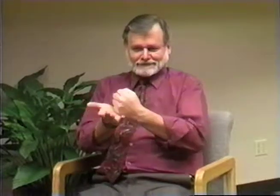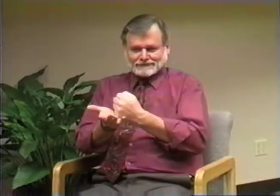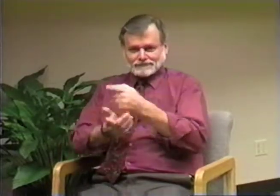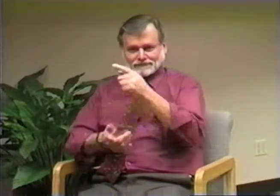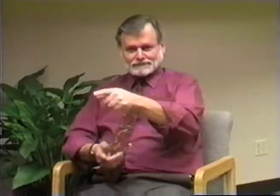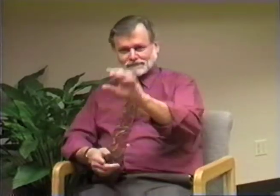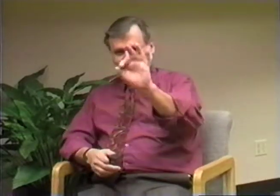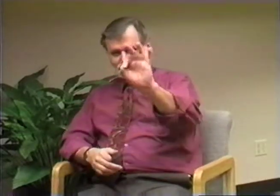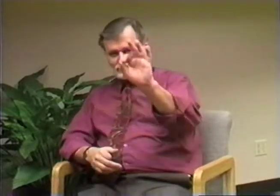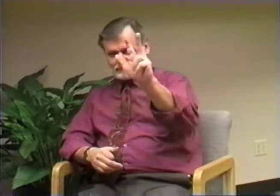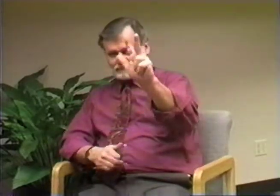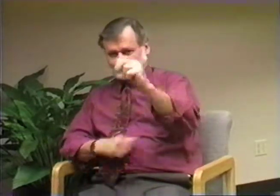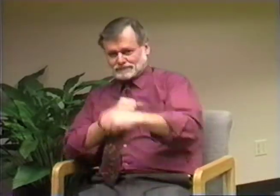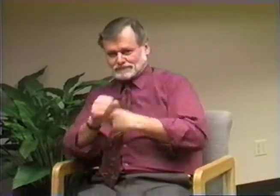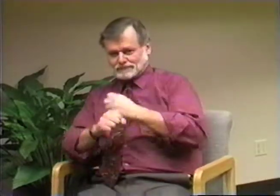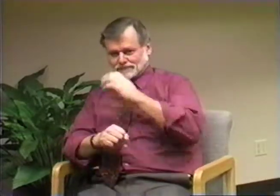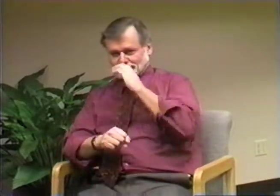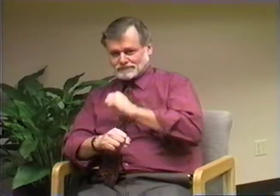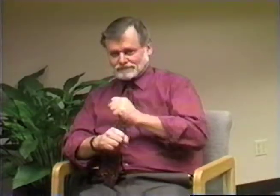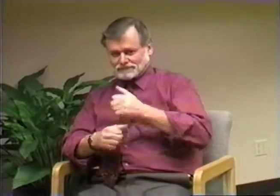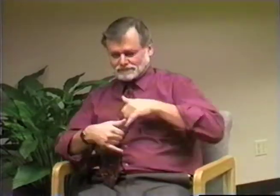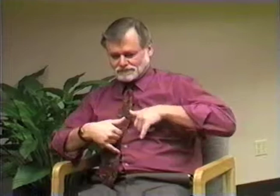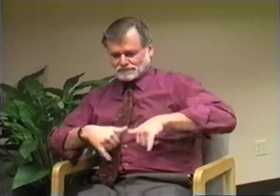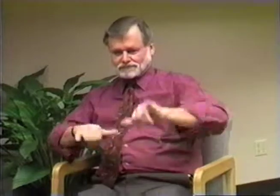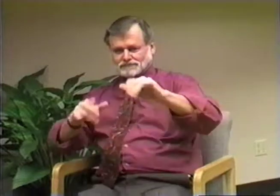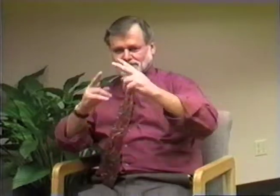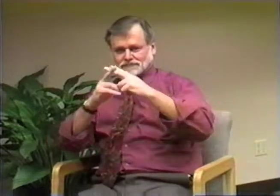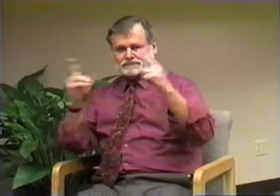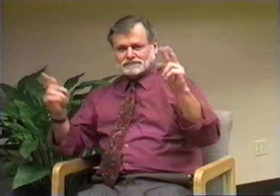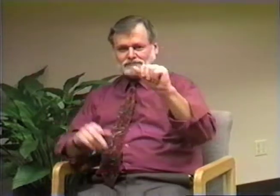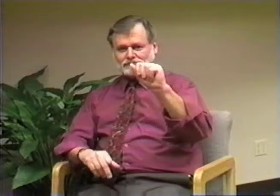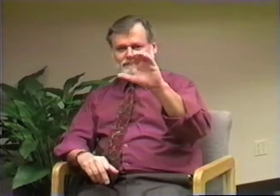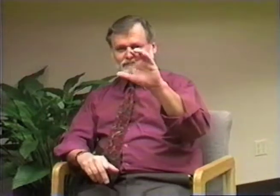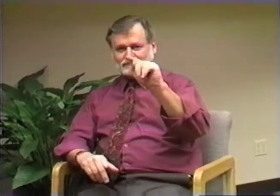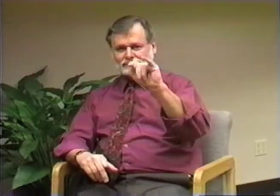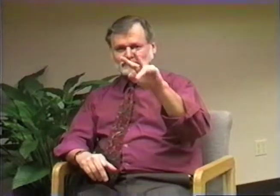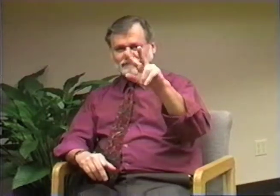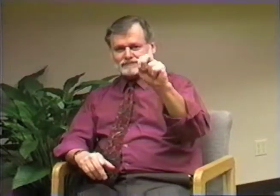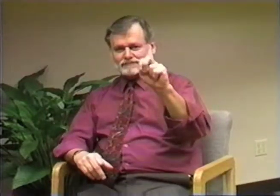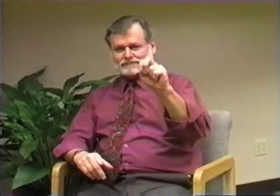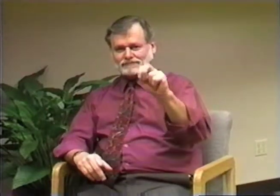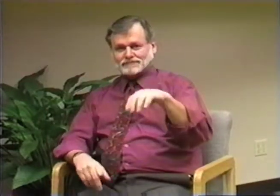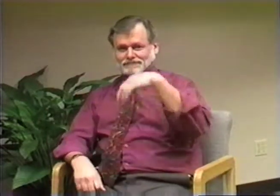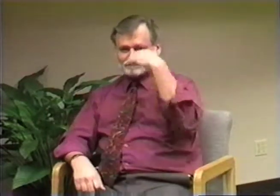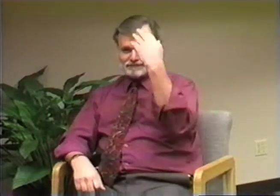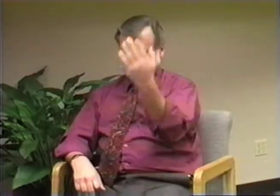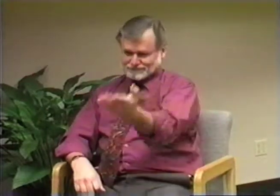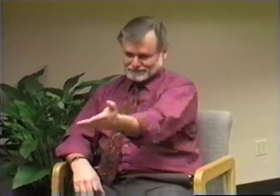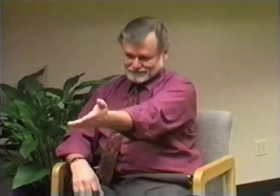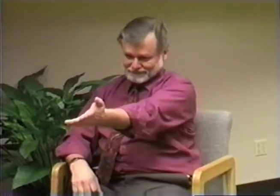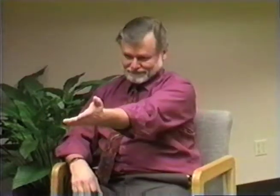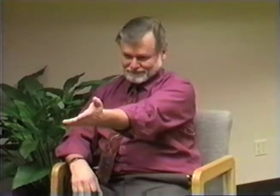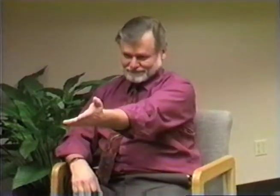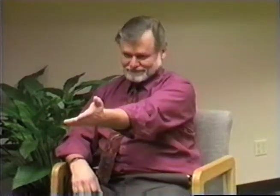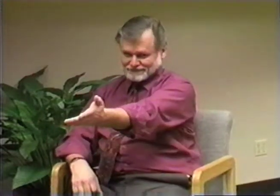so that we can take advantage of some of his experiences. At ninety-three, he remains very active.